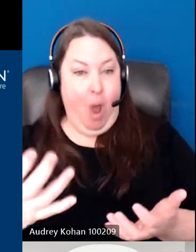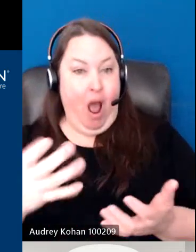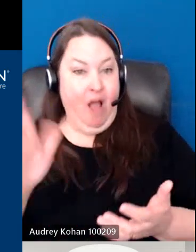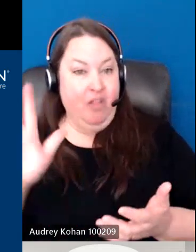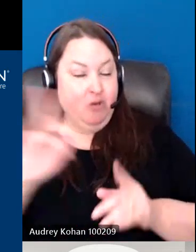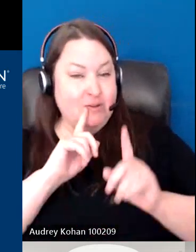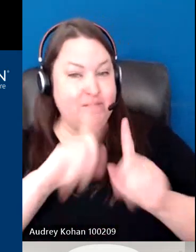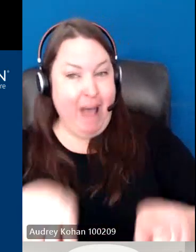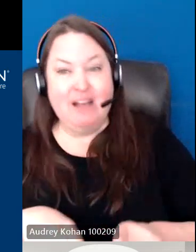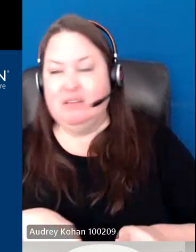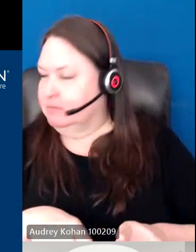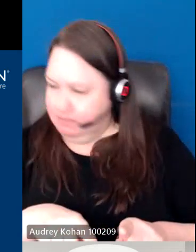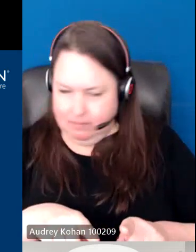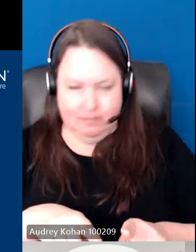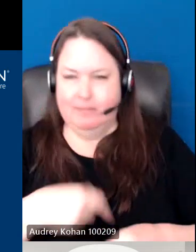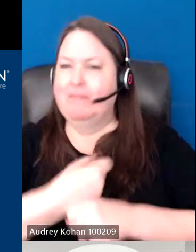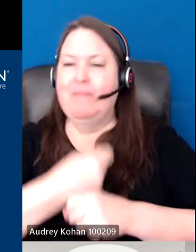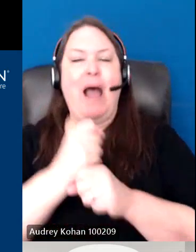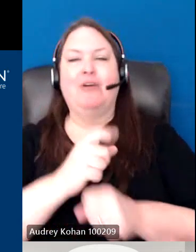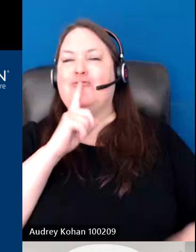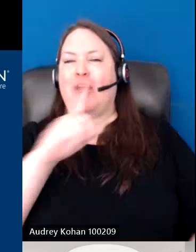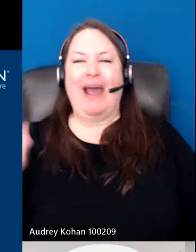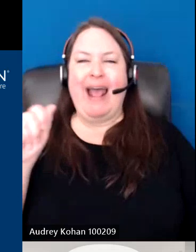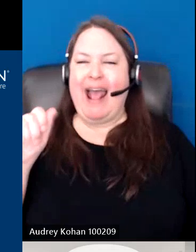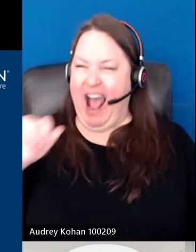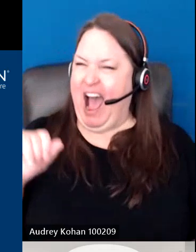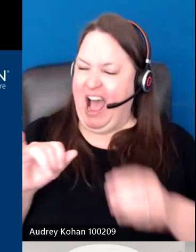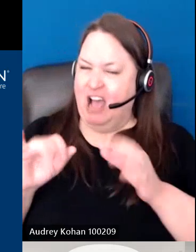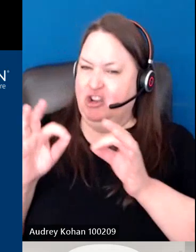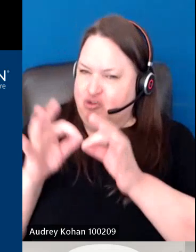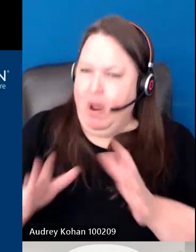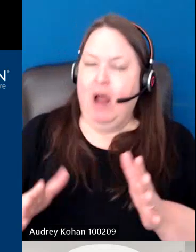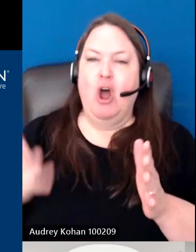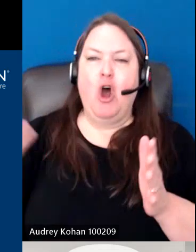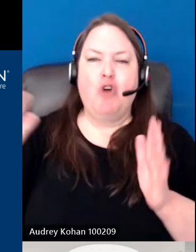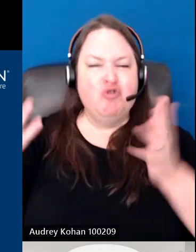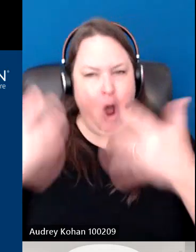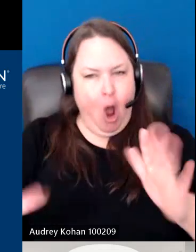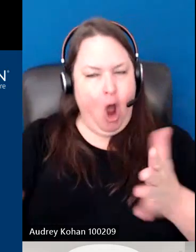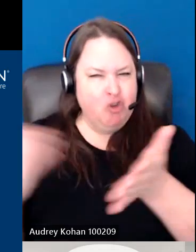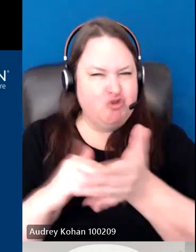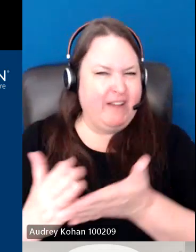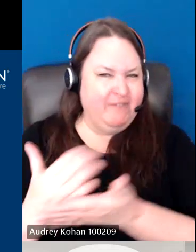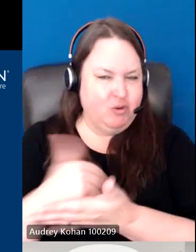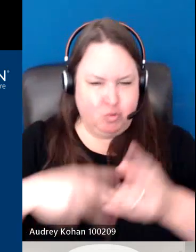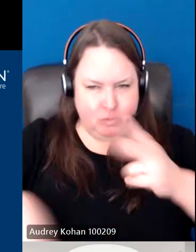you best make sure that the AI uh translation has been reviewed so that's the best I can give